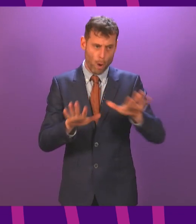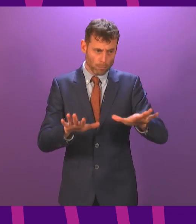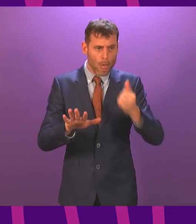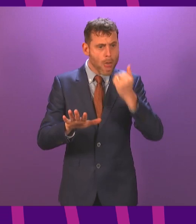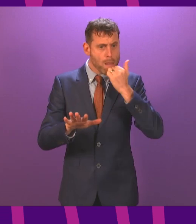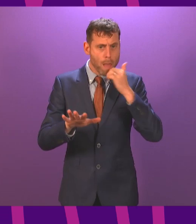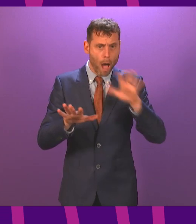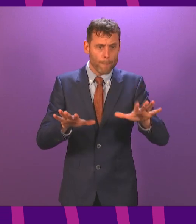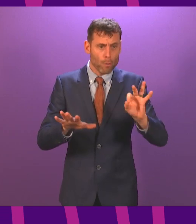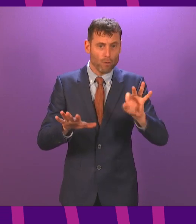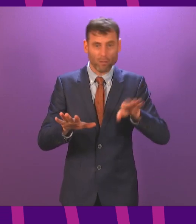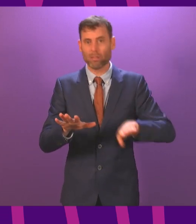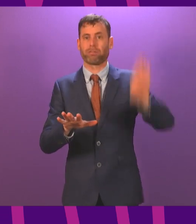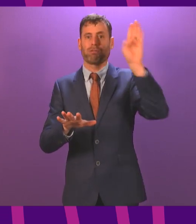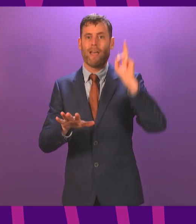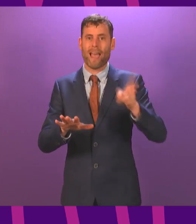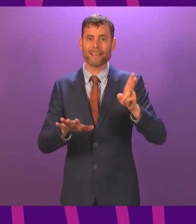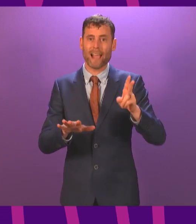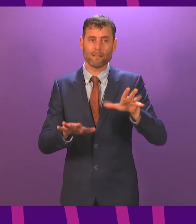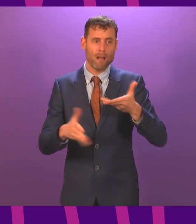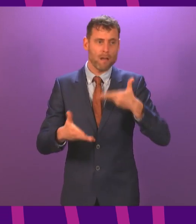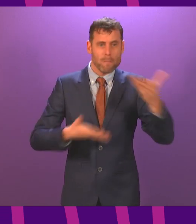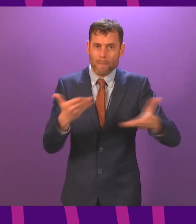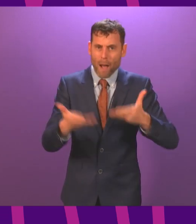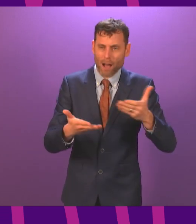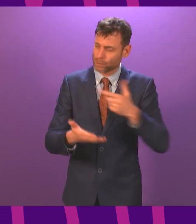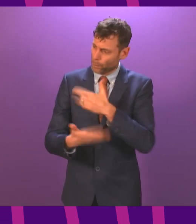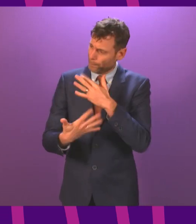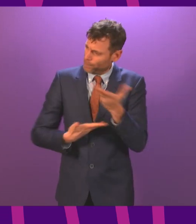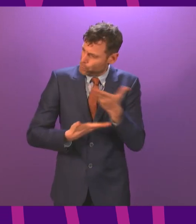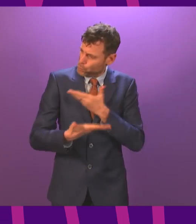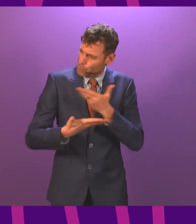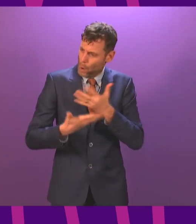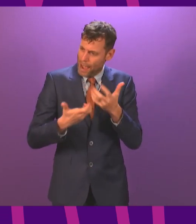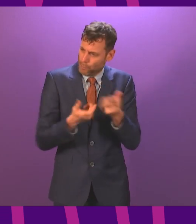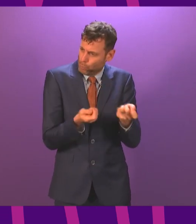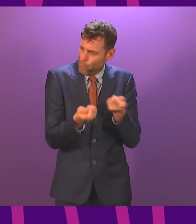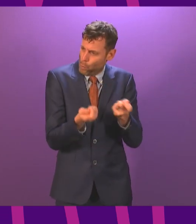The First Minister: That is an important point. We will have discussions